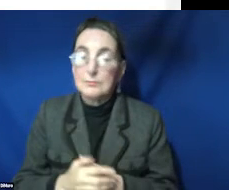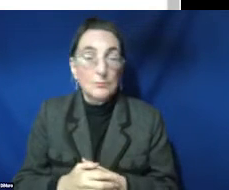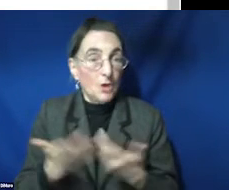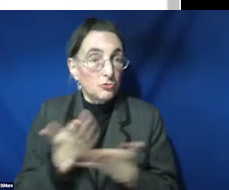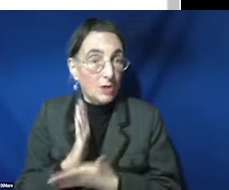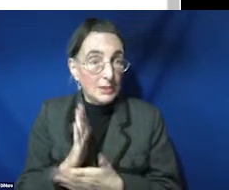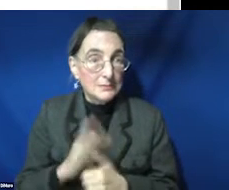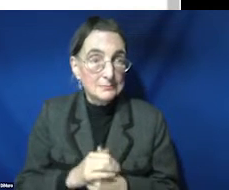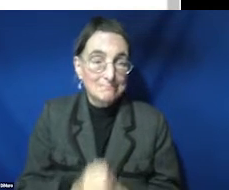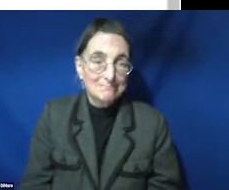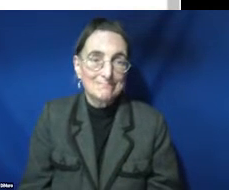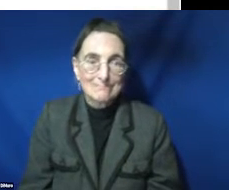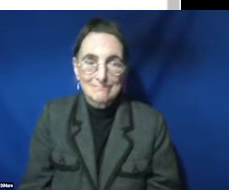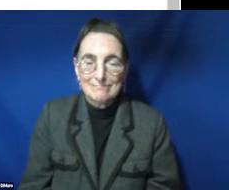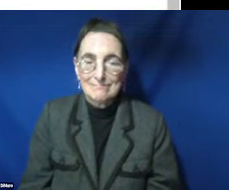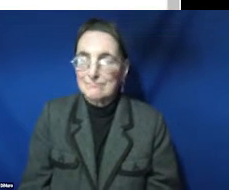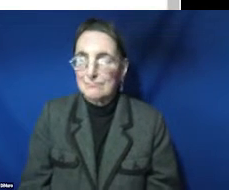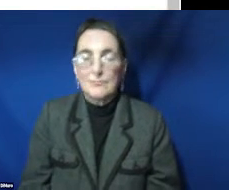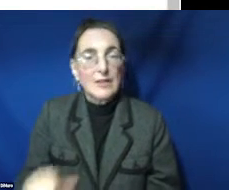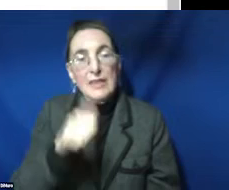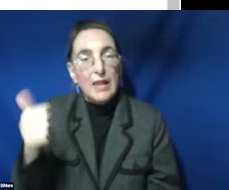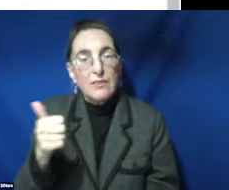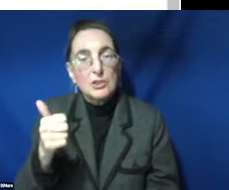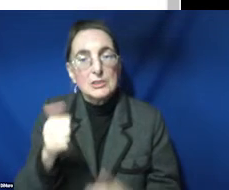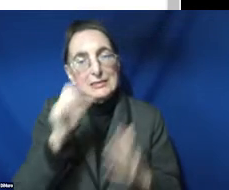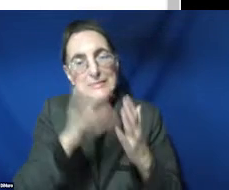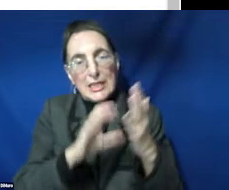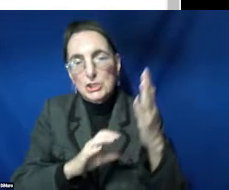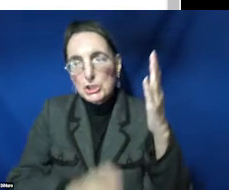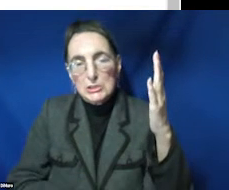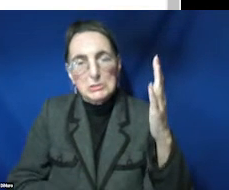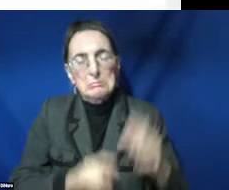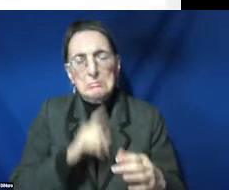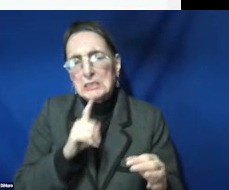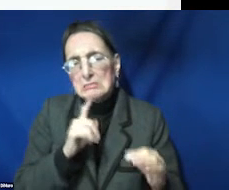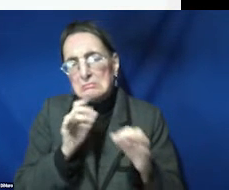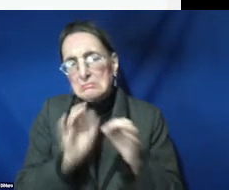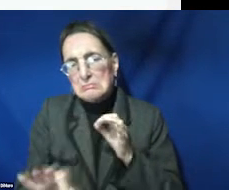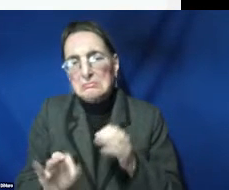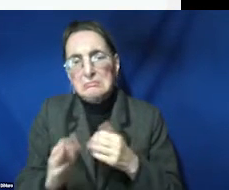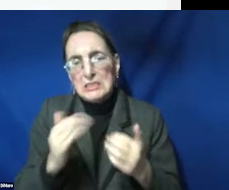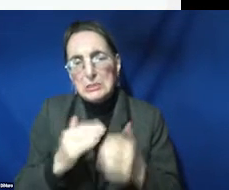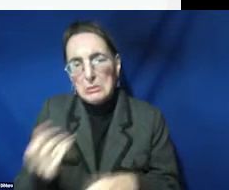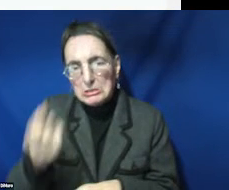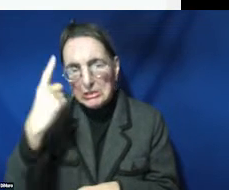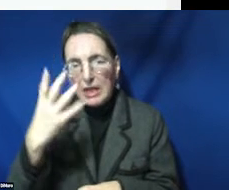And all of the other sections are pretty straightforward. And I wanted to also highlight to you I'm going to switch gears to Supplements.